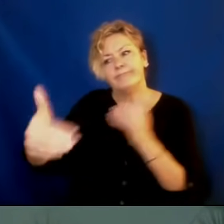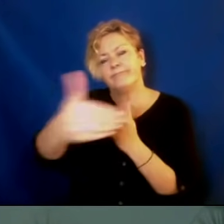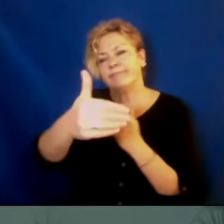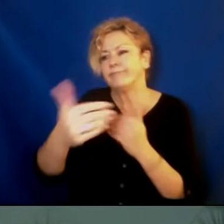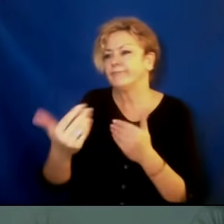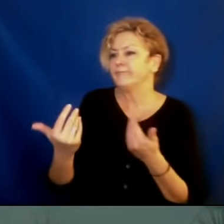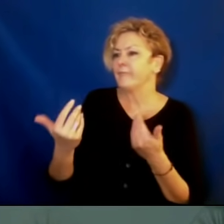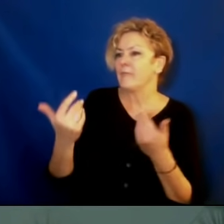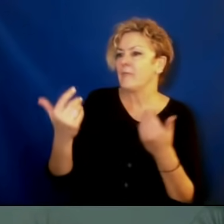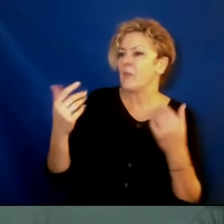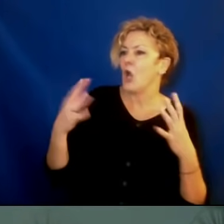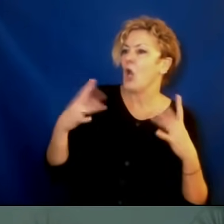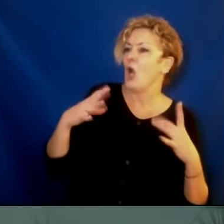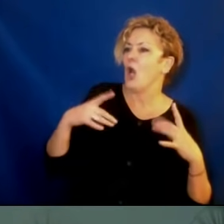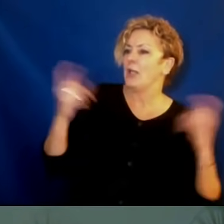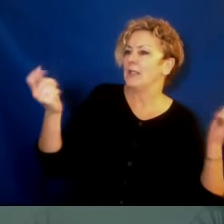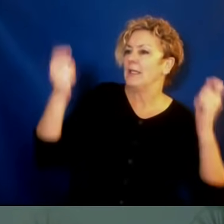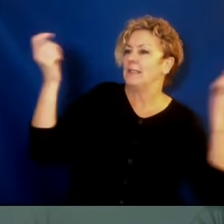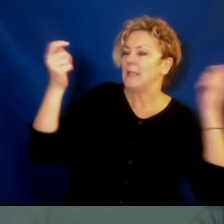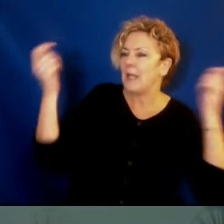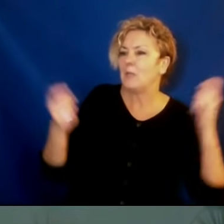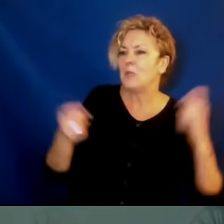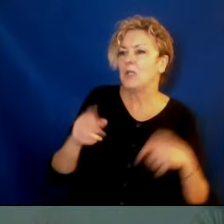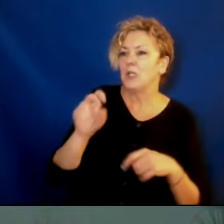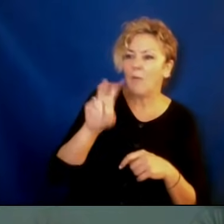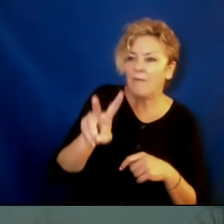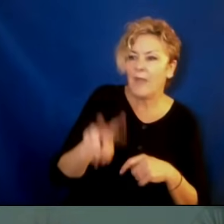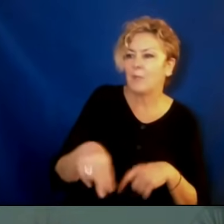in the last question for this afternoon goes to Jewel Ballard CBC.